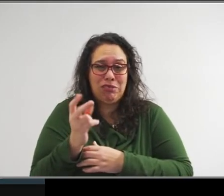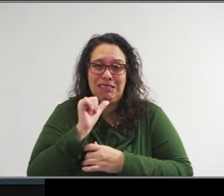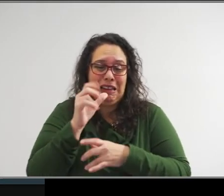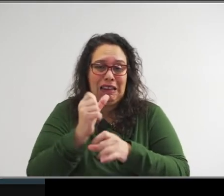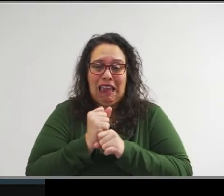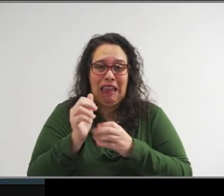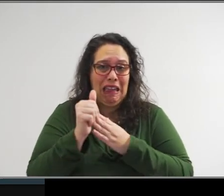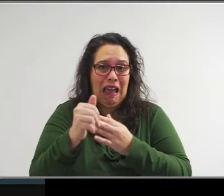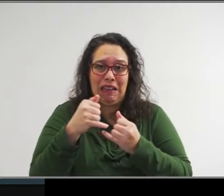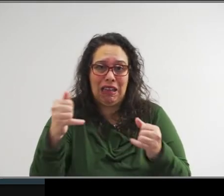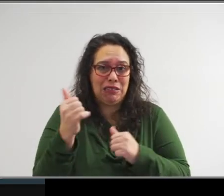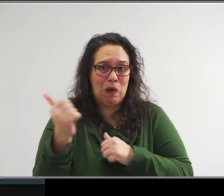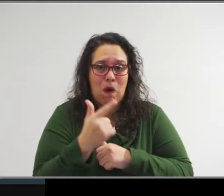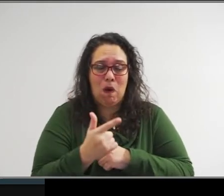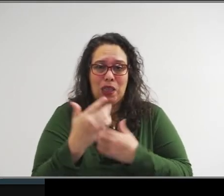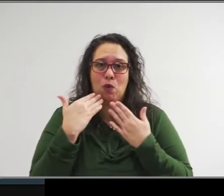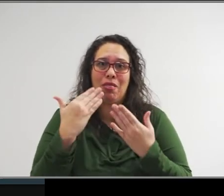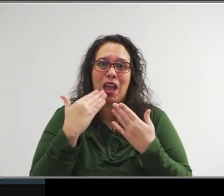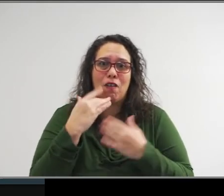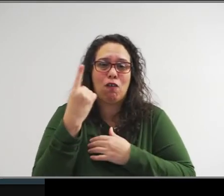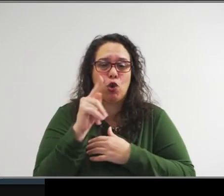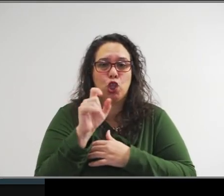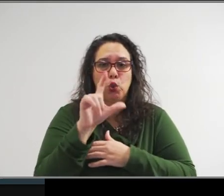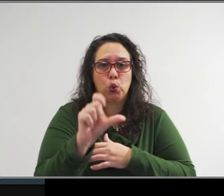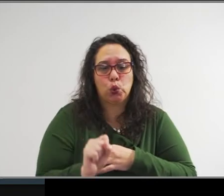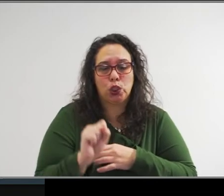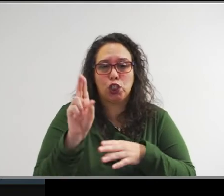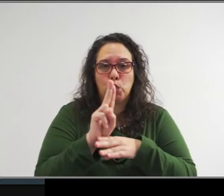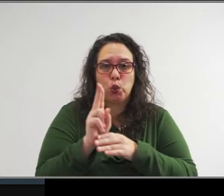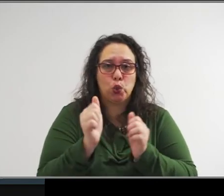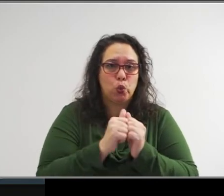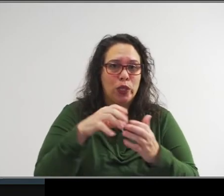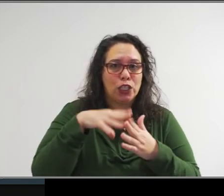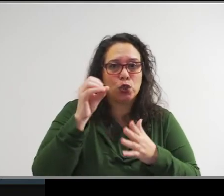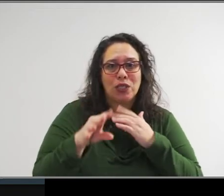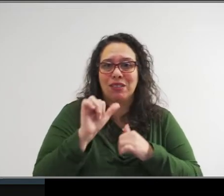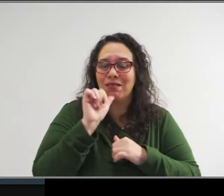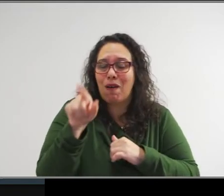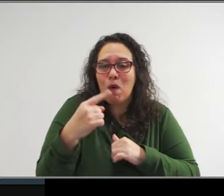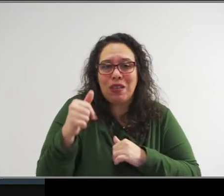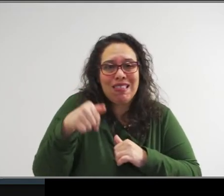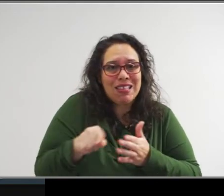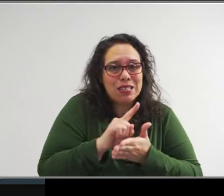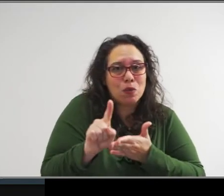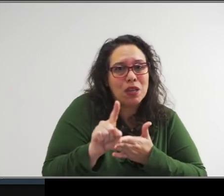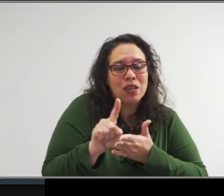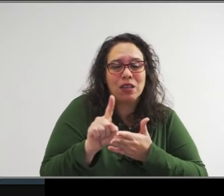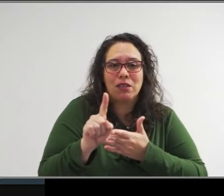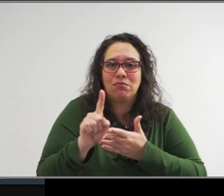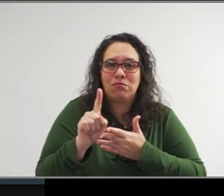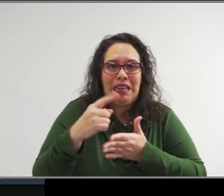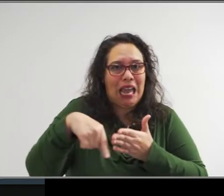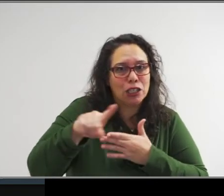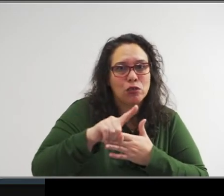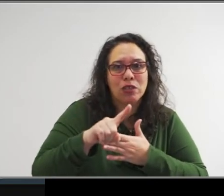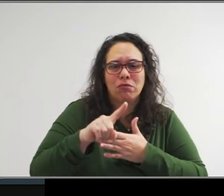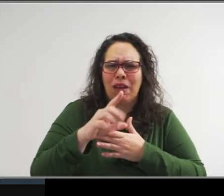And we're so grateful for the tools to be able to use with our students, not just this week and next week, but into the future around those really important conversations.